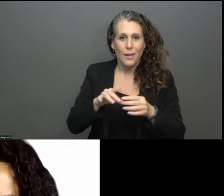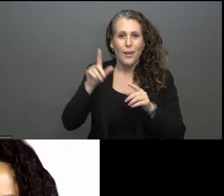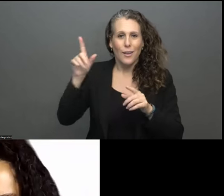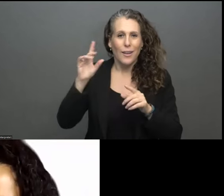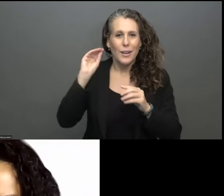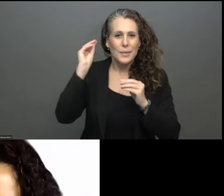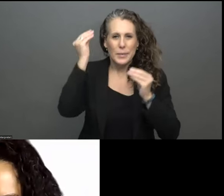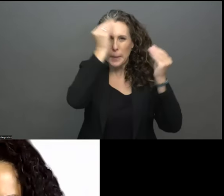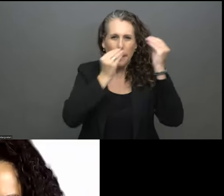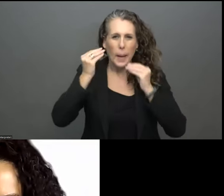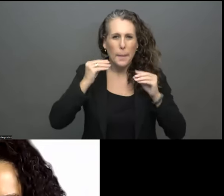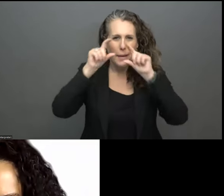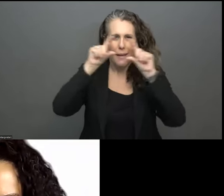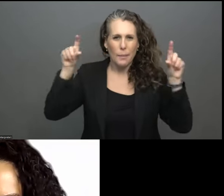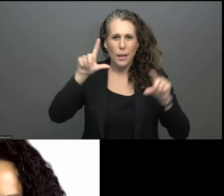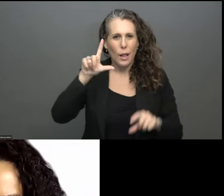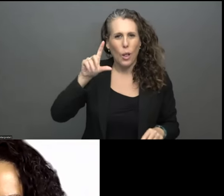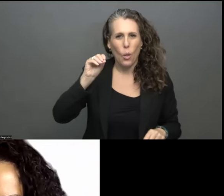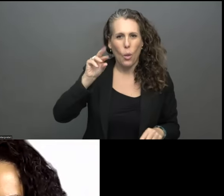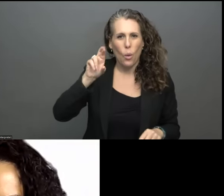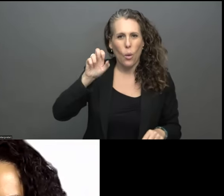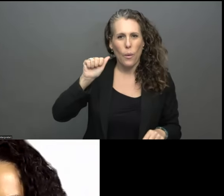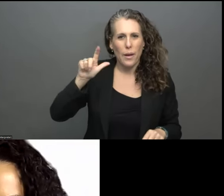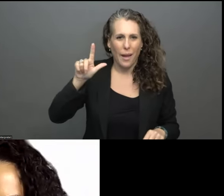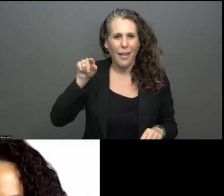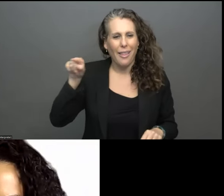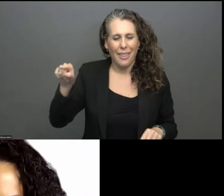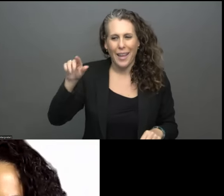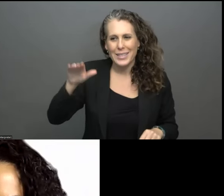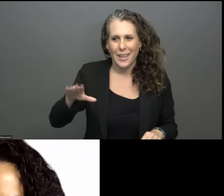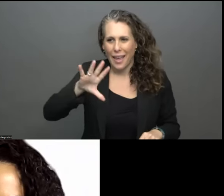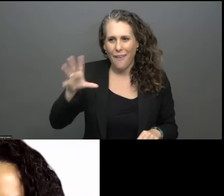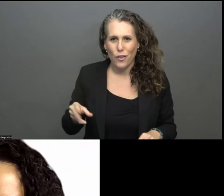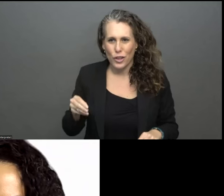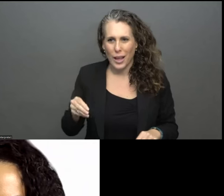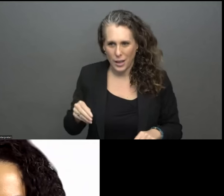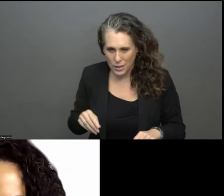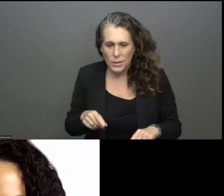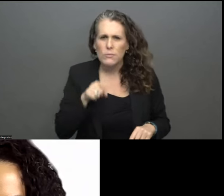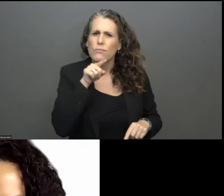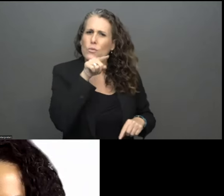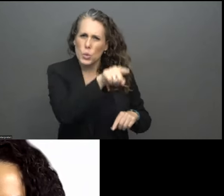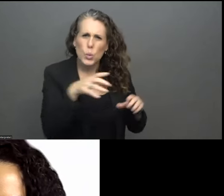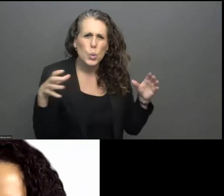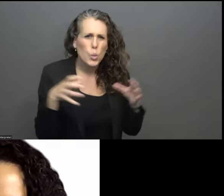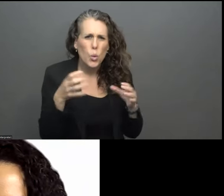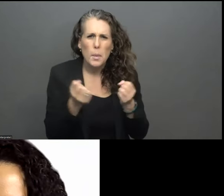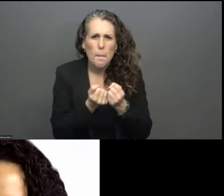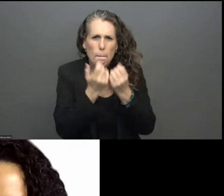marshmallow hell on Africa. 10:53:52 Dan crusey on the, on the cap, and